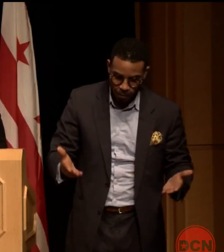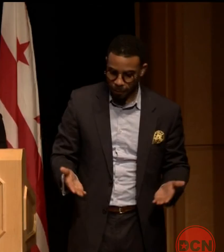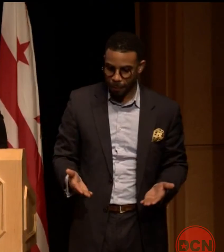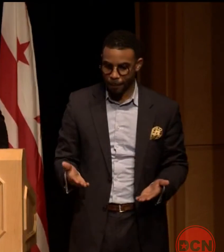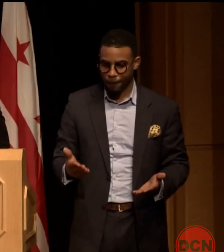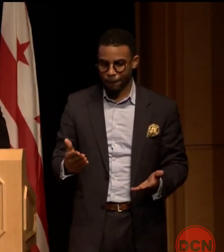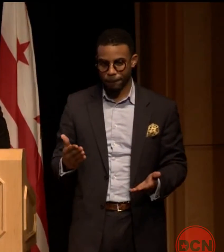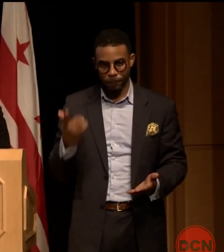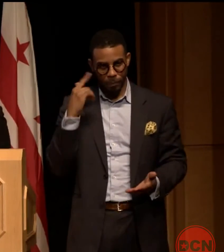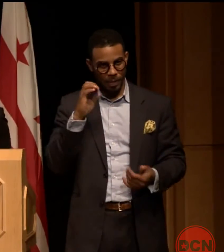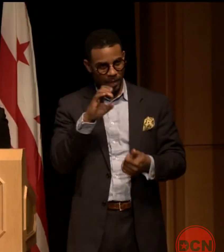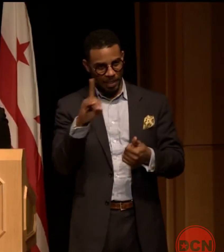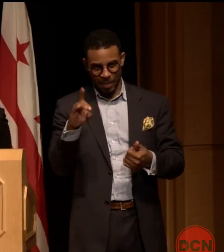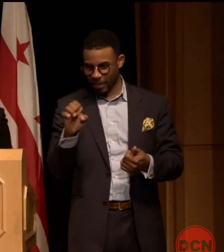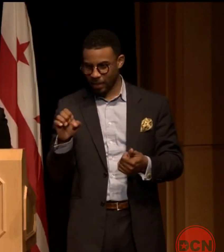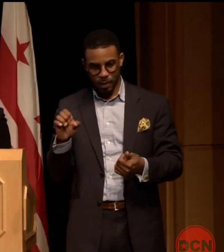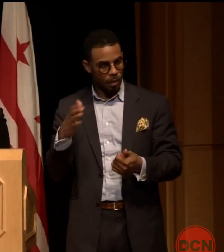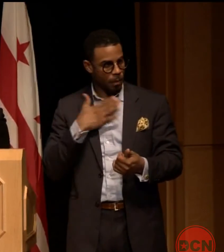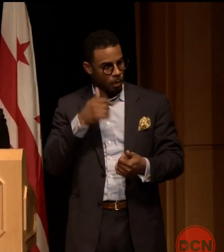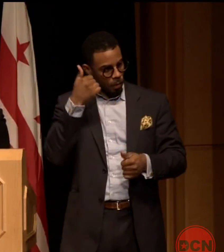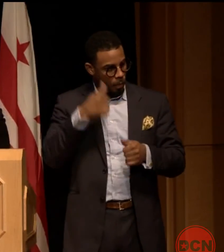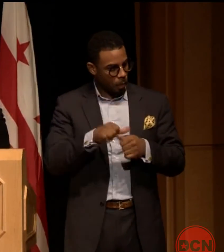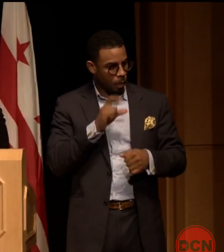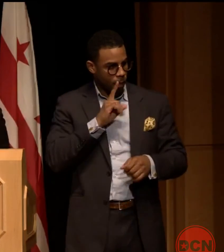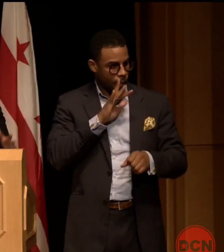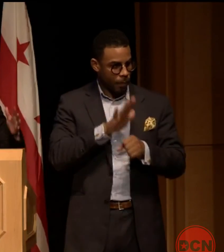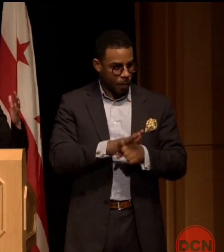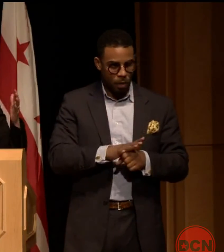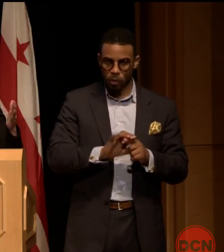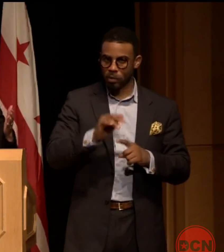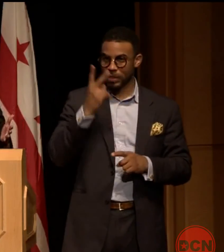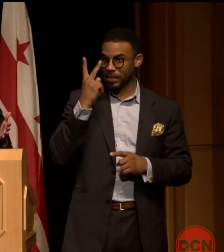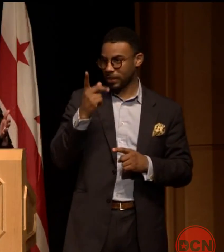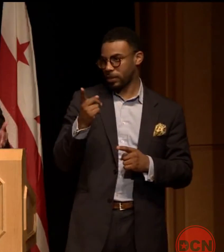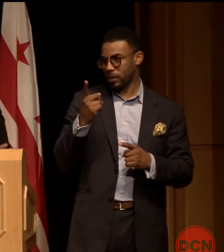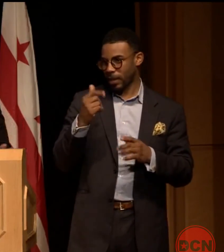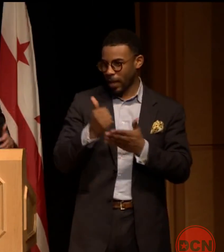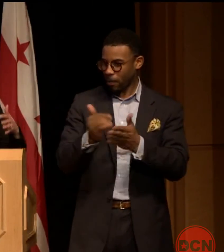OUR CBE'S PLEASE REMEMBER WE'RE COMMITTED TO HELPING YOU PLAN,